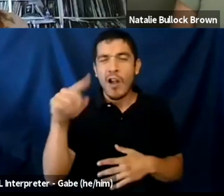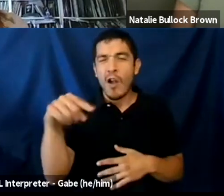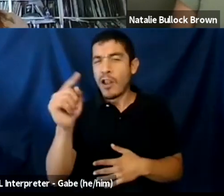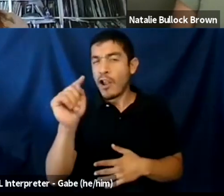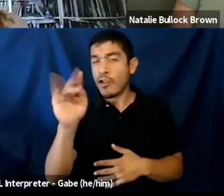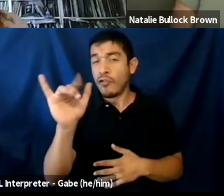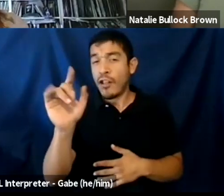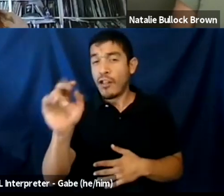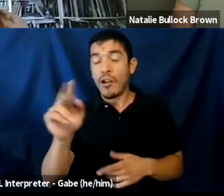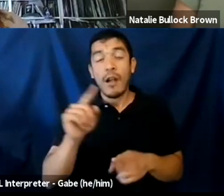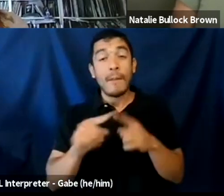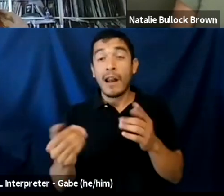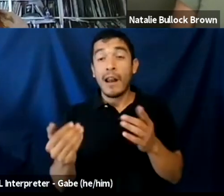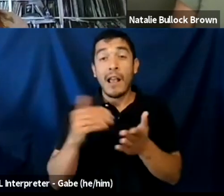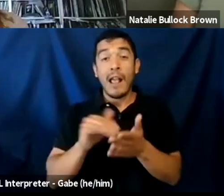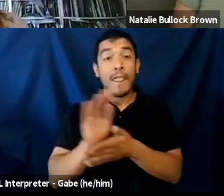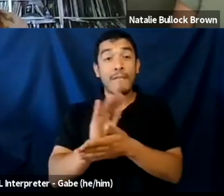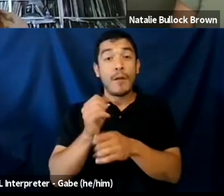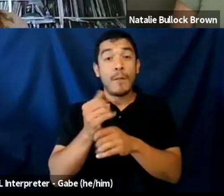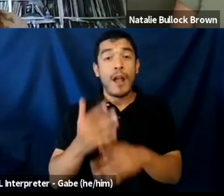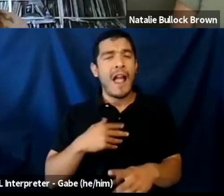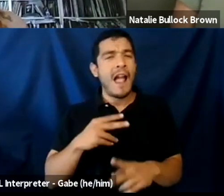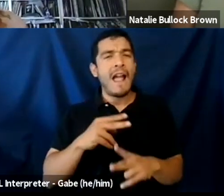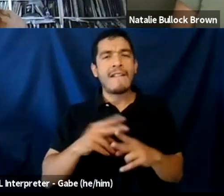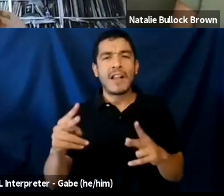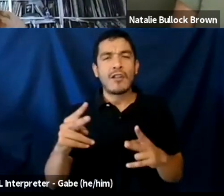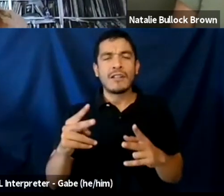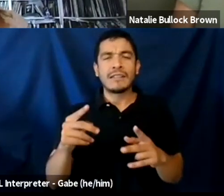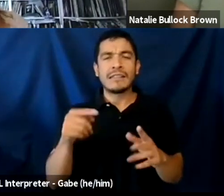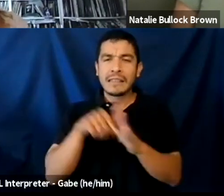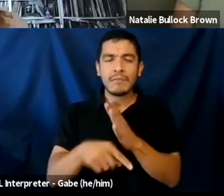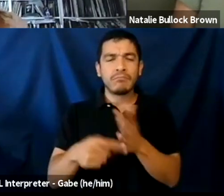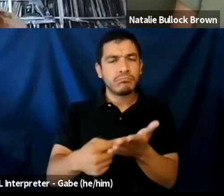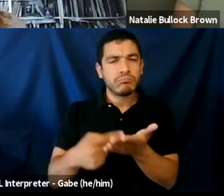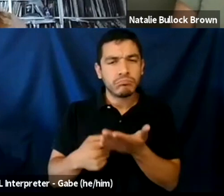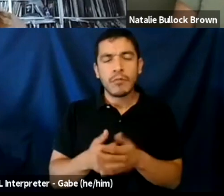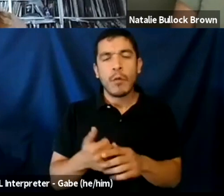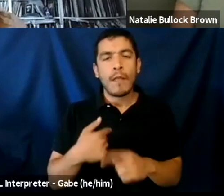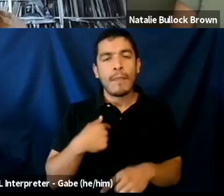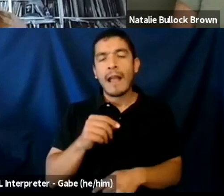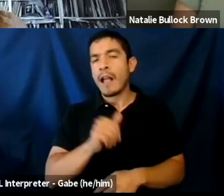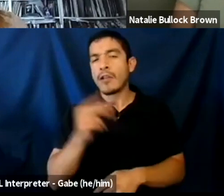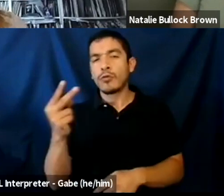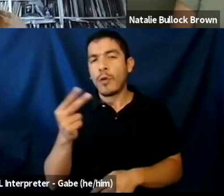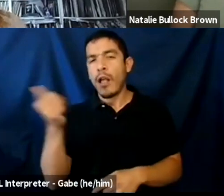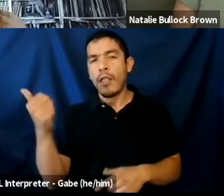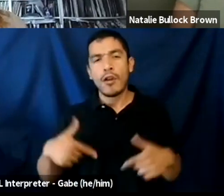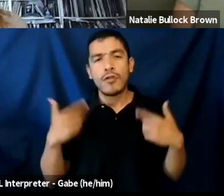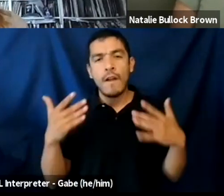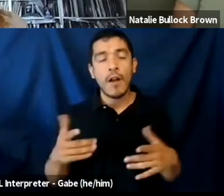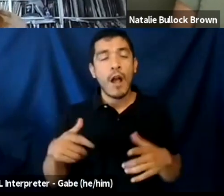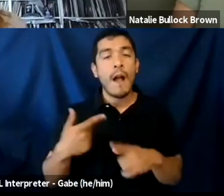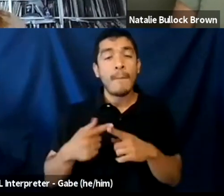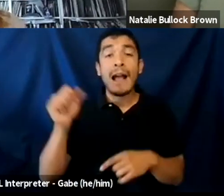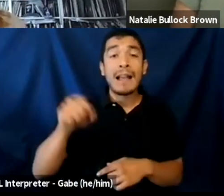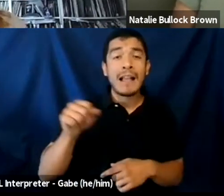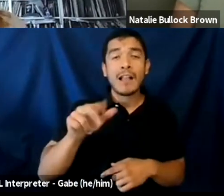but again, the filmmakers had very explicit conversations with me and the two other survivors about, yes, it's like three, four years of filming.